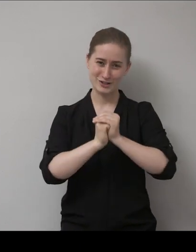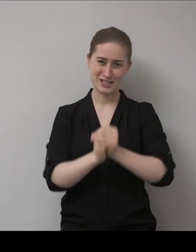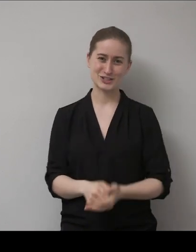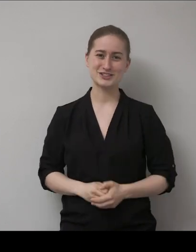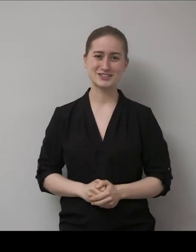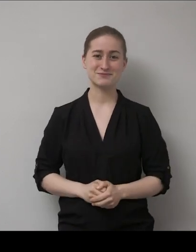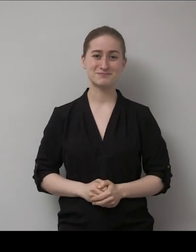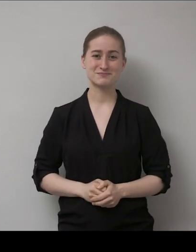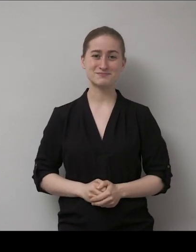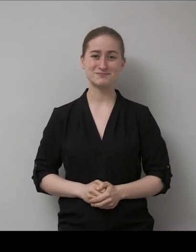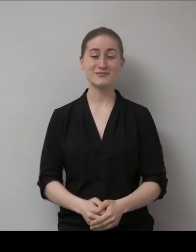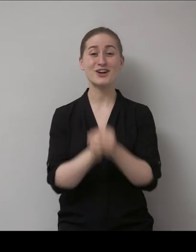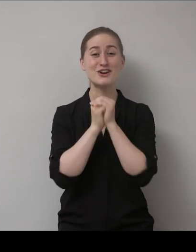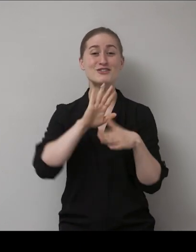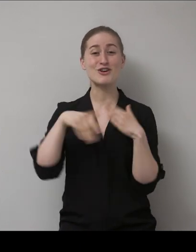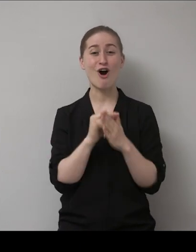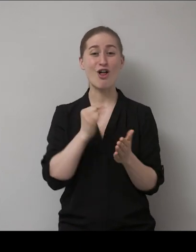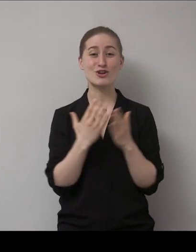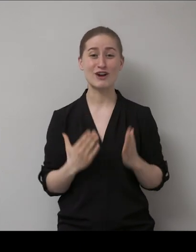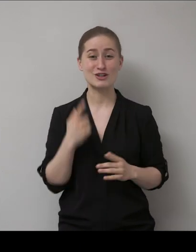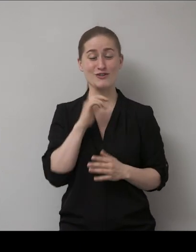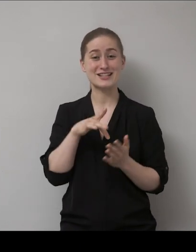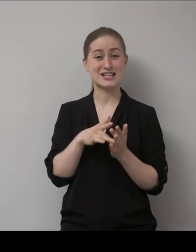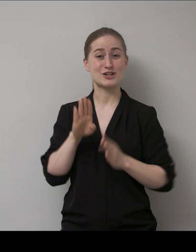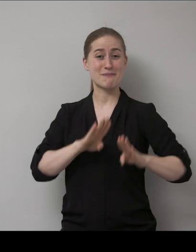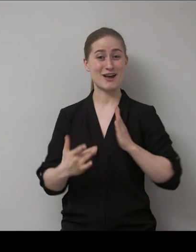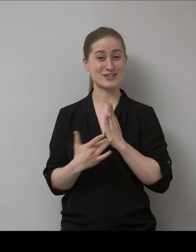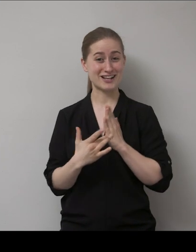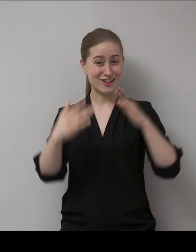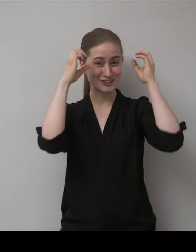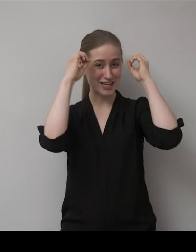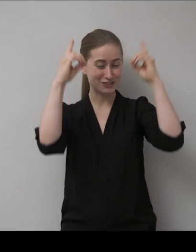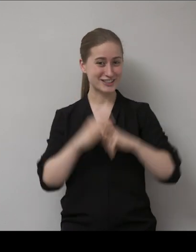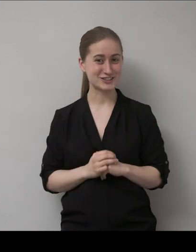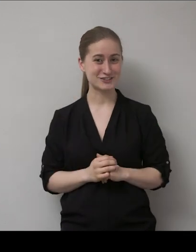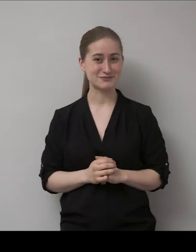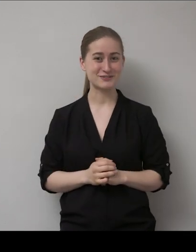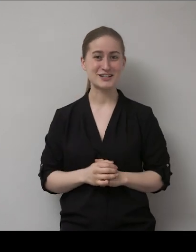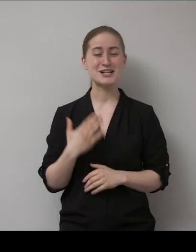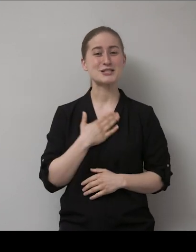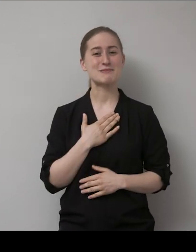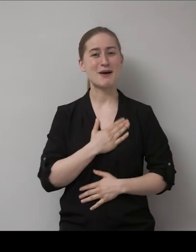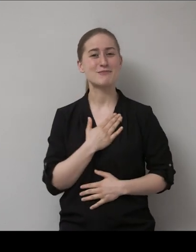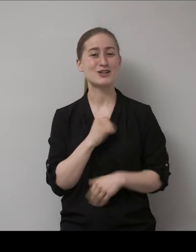Congratulations to all of our graduates in the Center for Biotechnology Education. It's been a pleasure working with you.